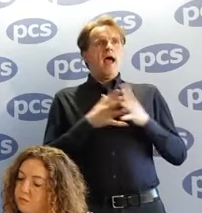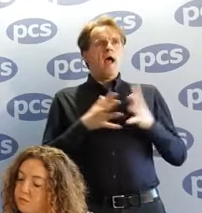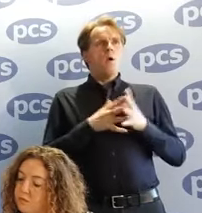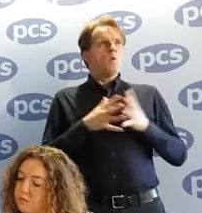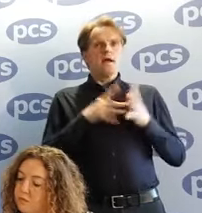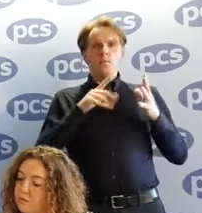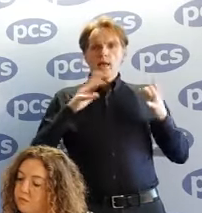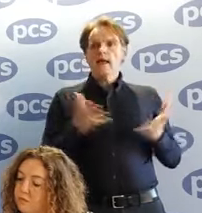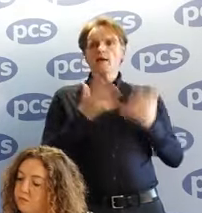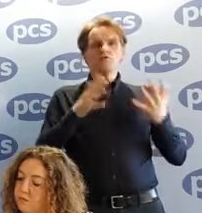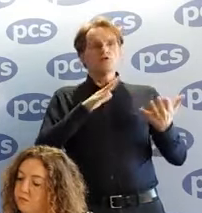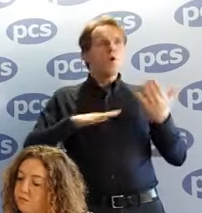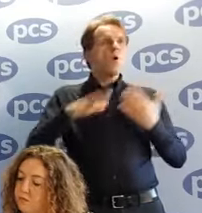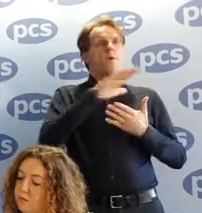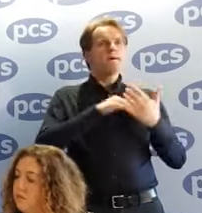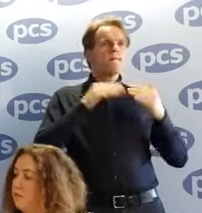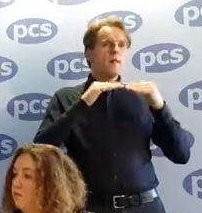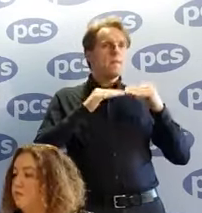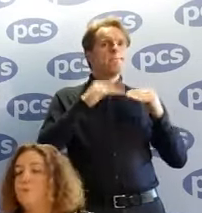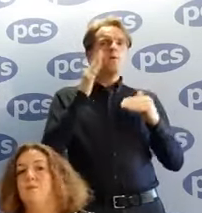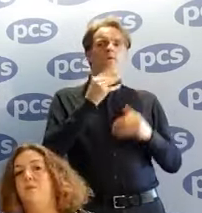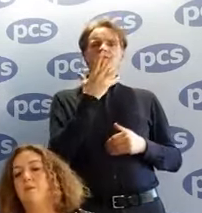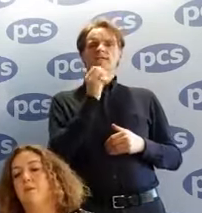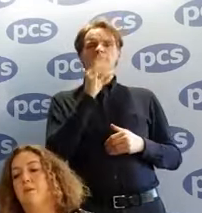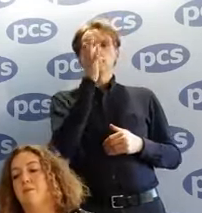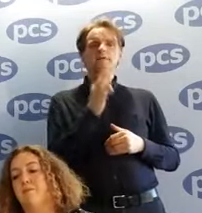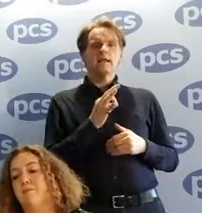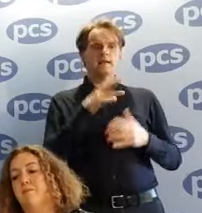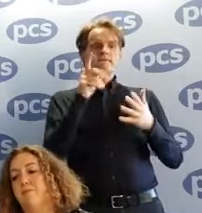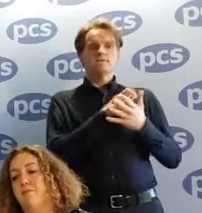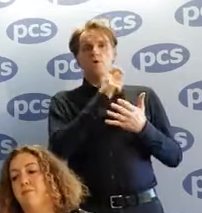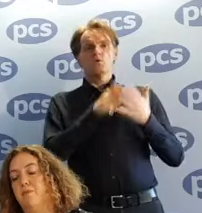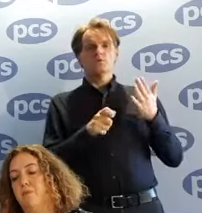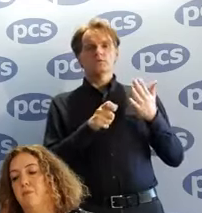threshold this time? Well that's a great question and of course the government